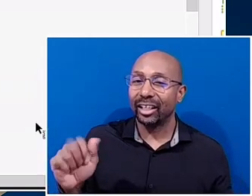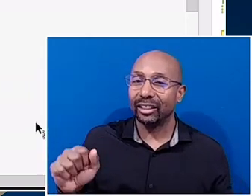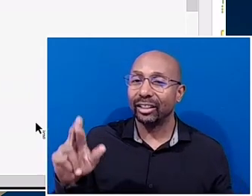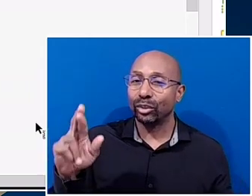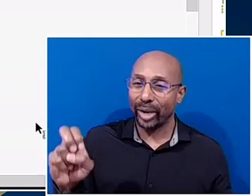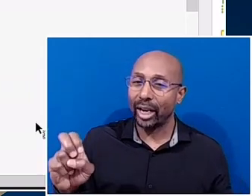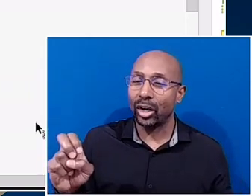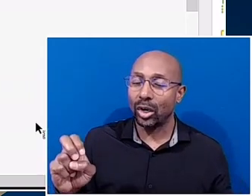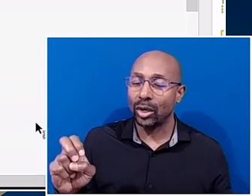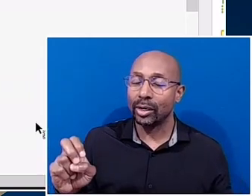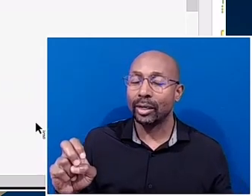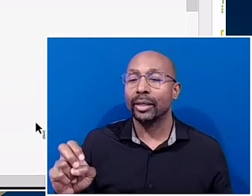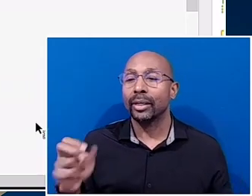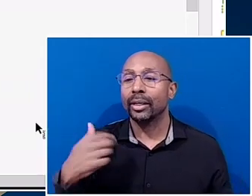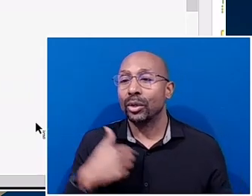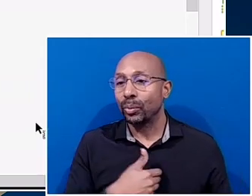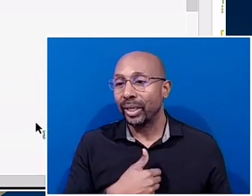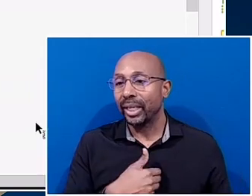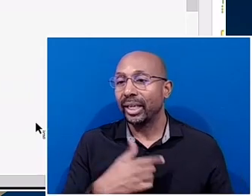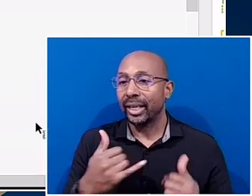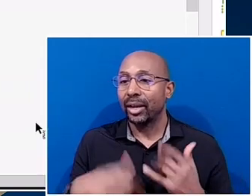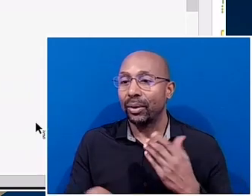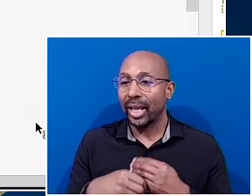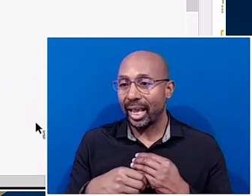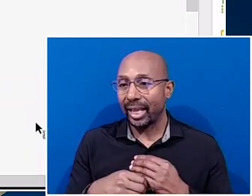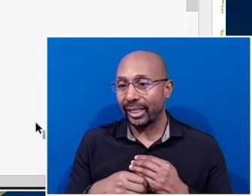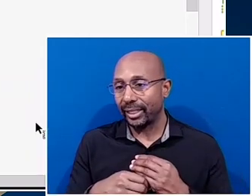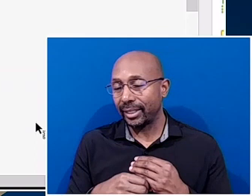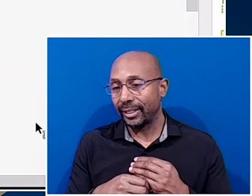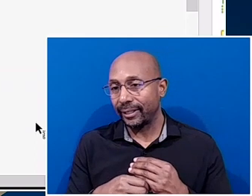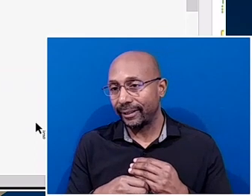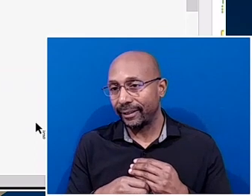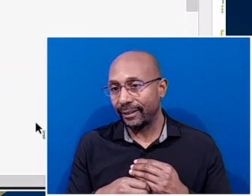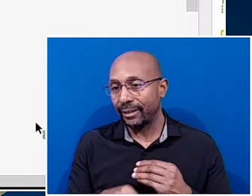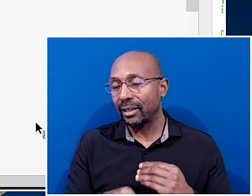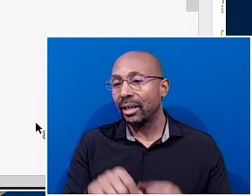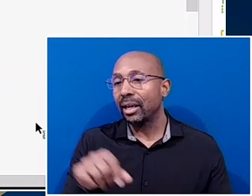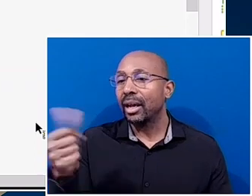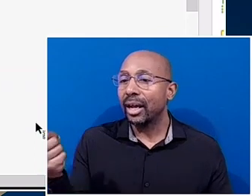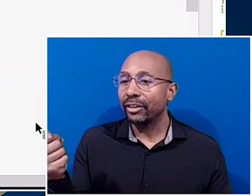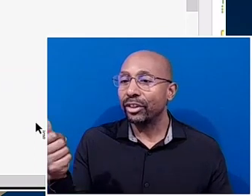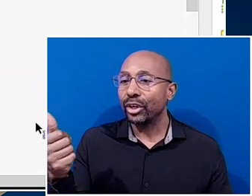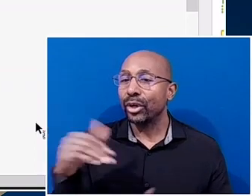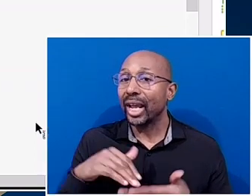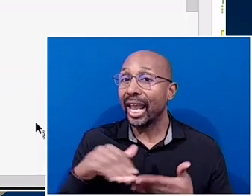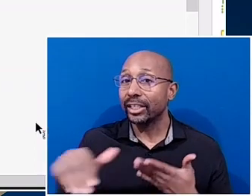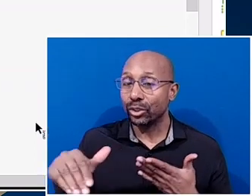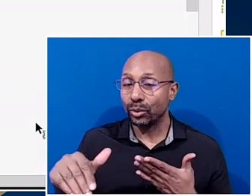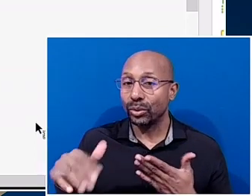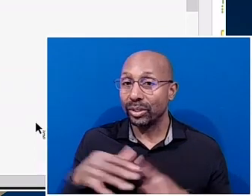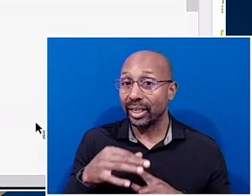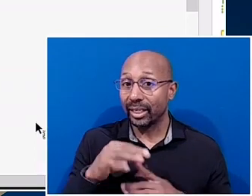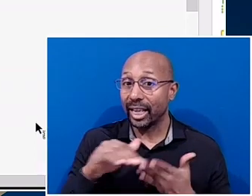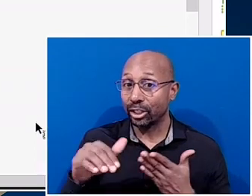proposal, we have added another exclusion to this limitation, to say that if a